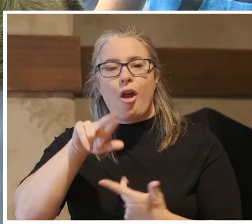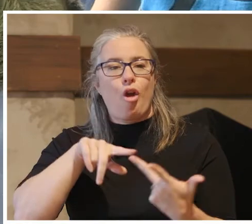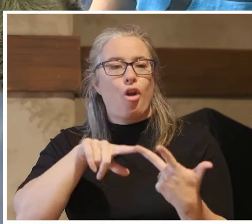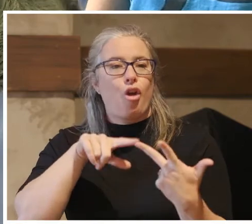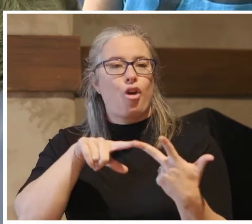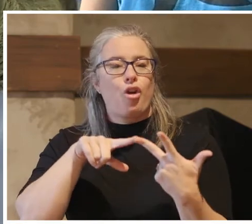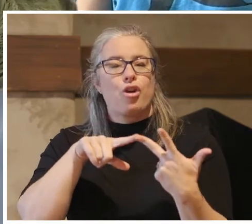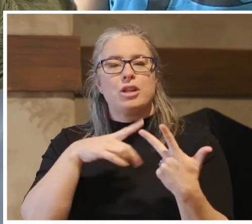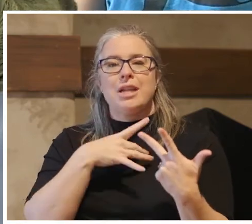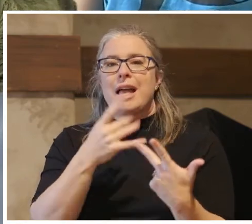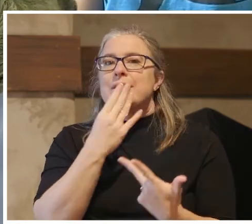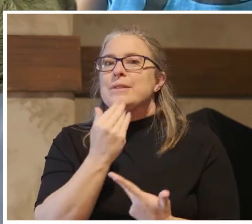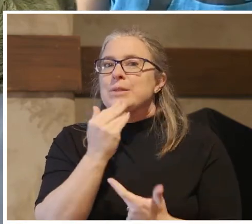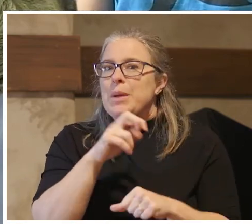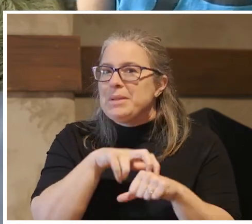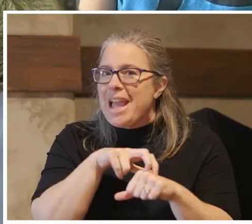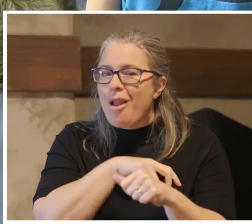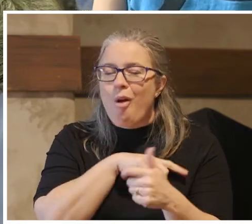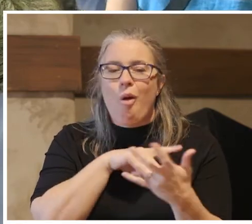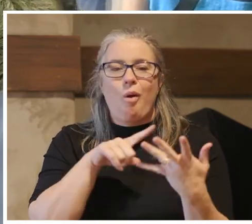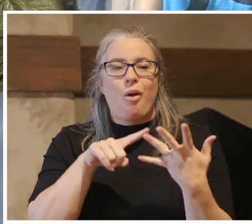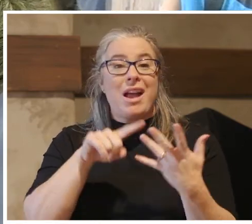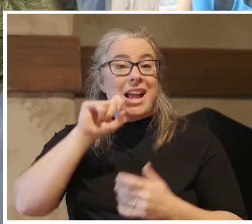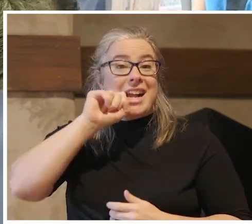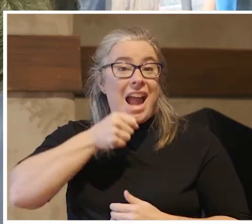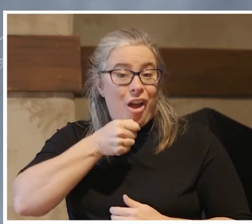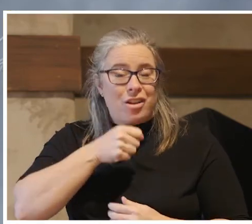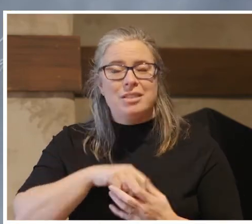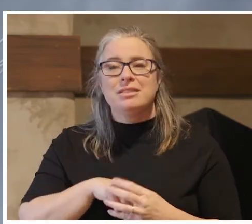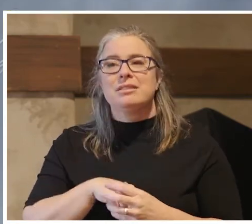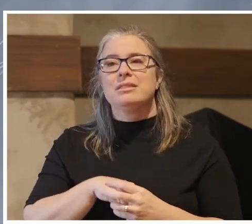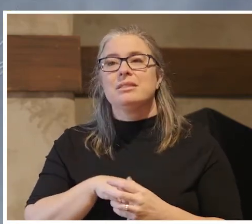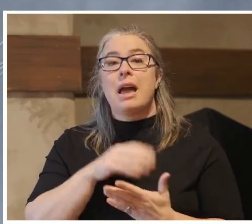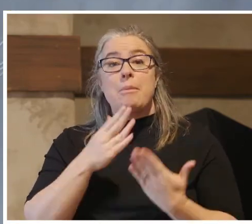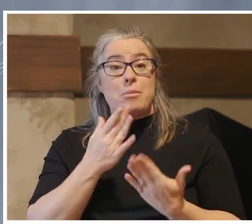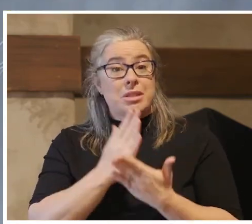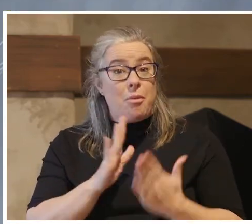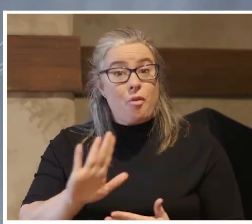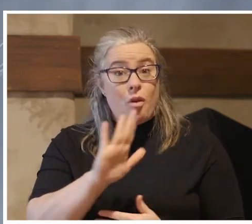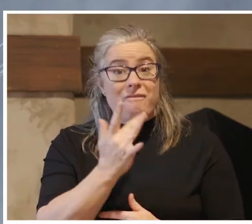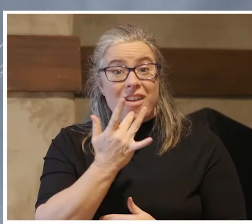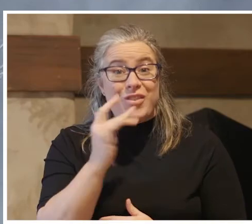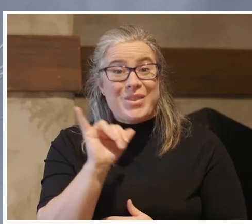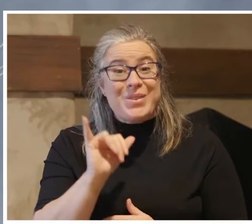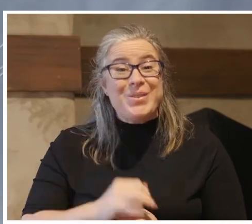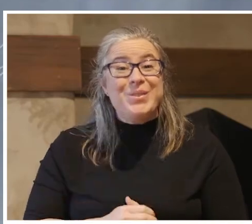she likes sweet potato and carrots. Maybe those are some of your favorite ones too!